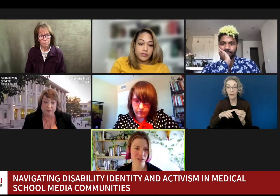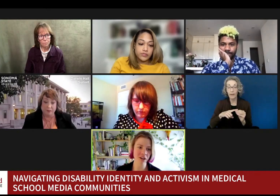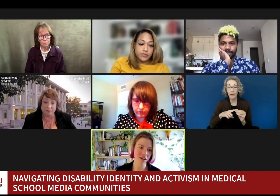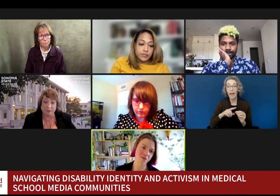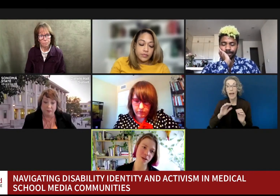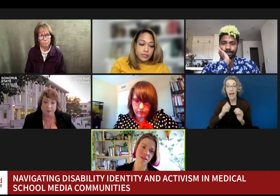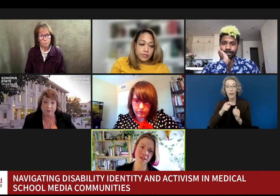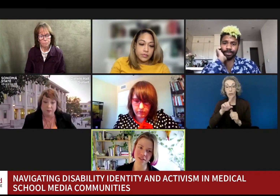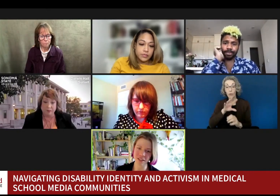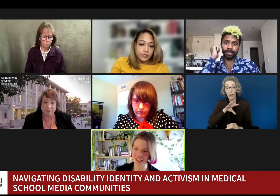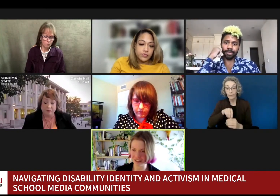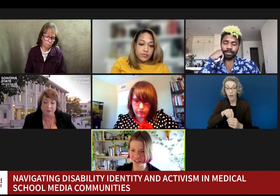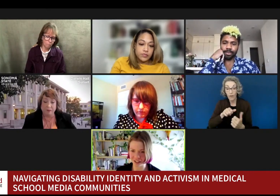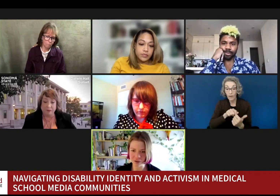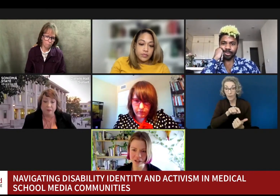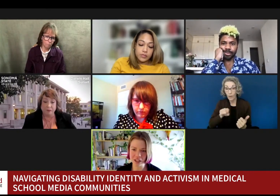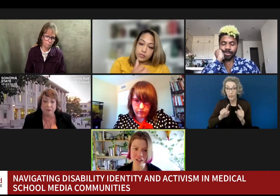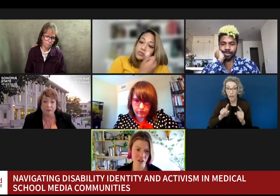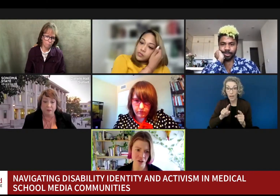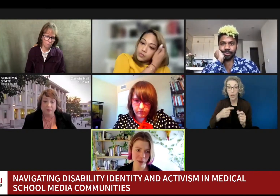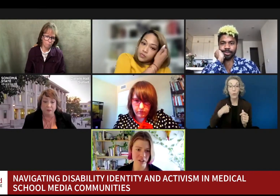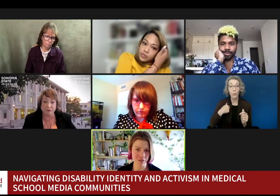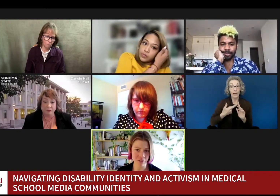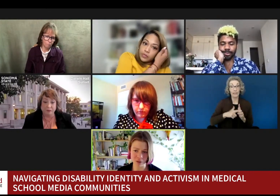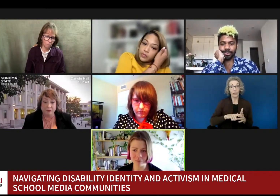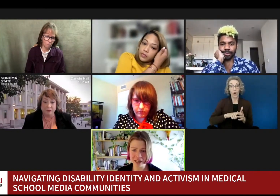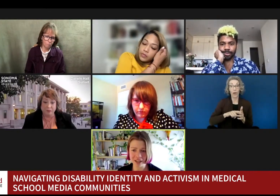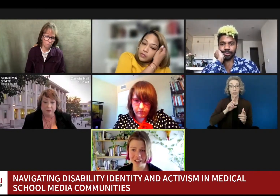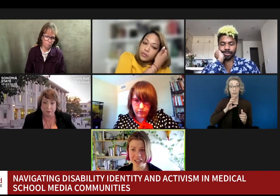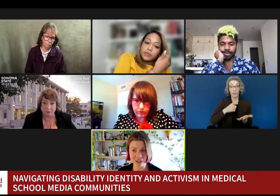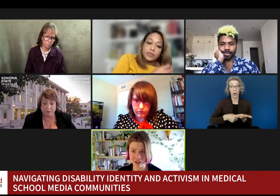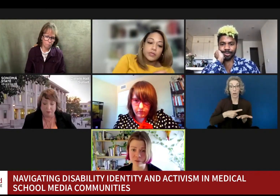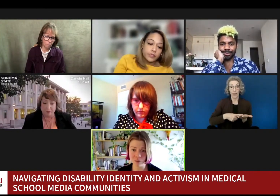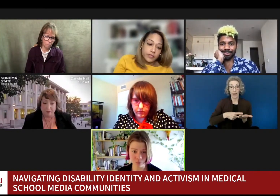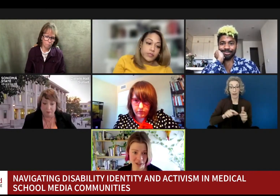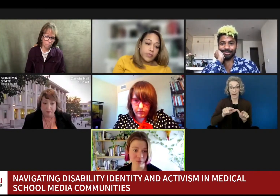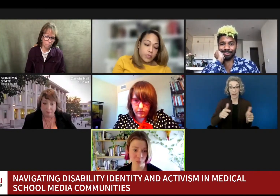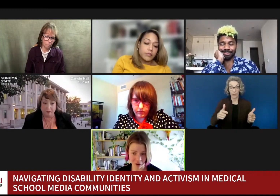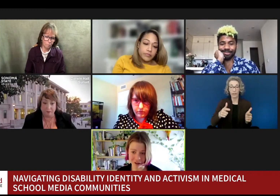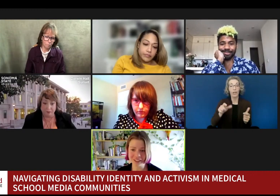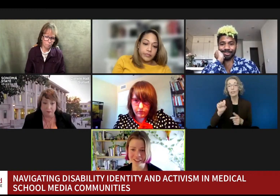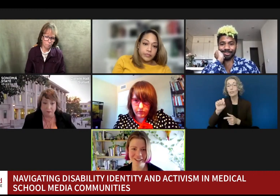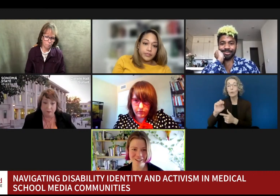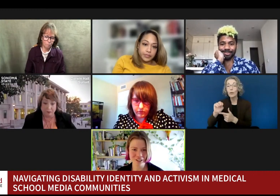We started off with discussing language, and so much of social media is written words.